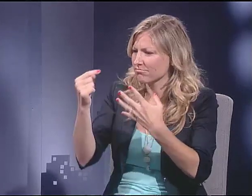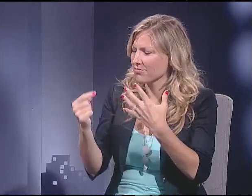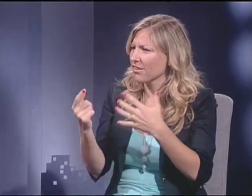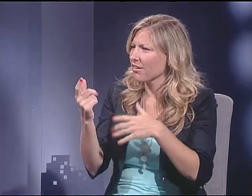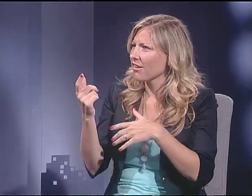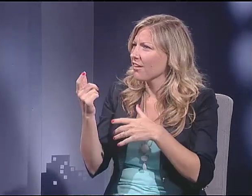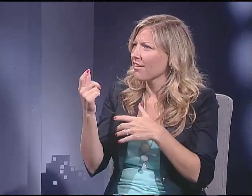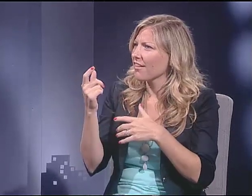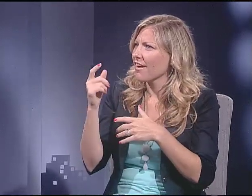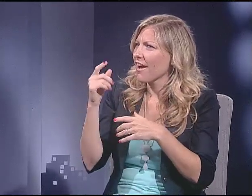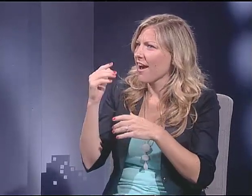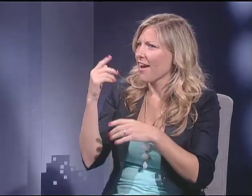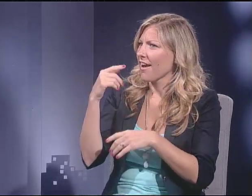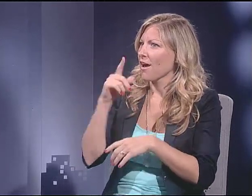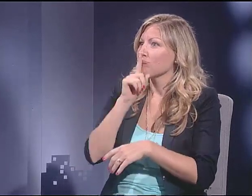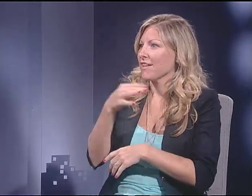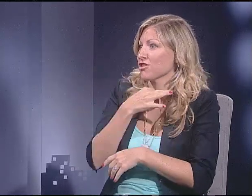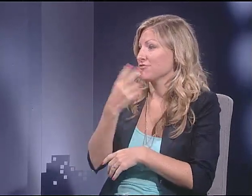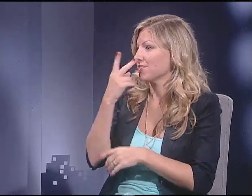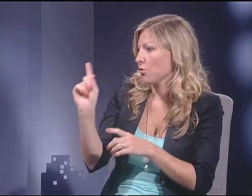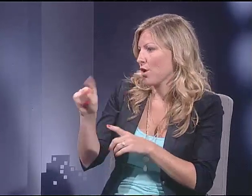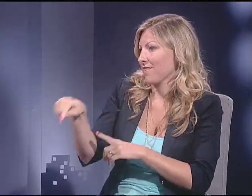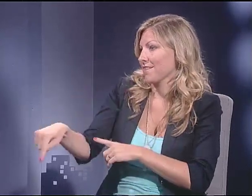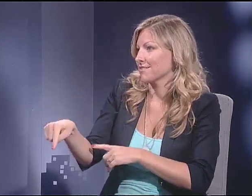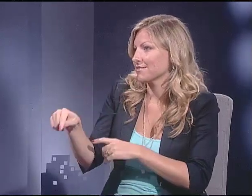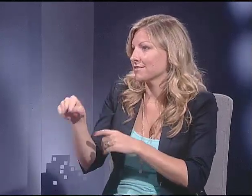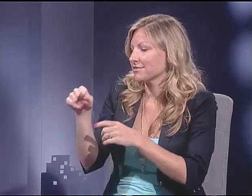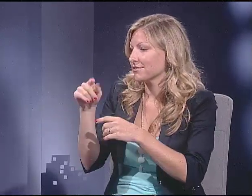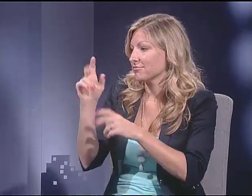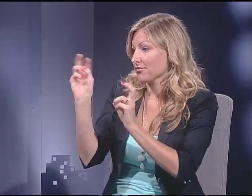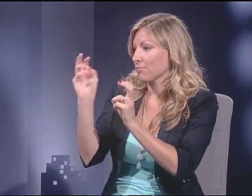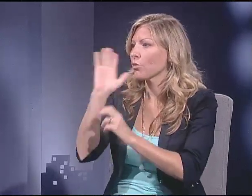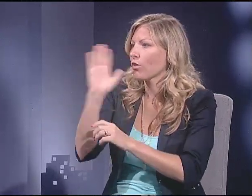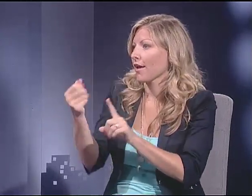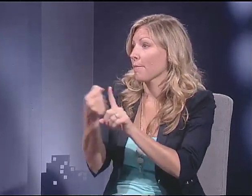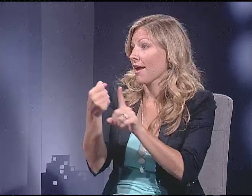With deafness, the deaf community has its own culture and language and so forth